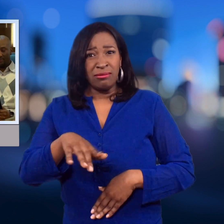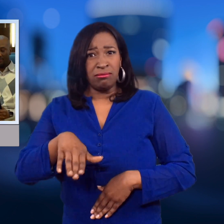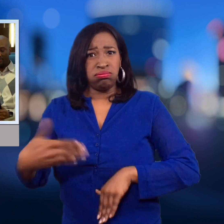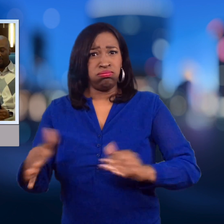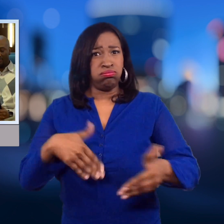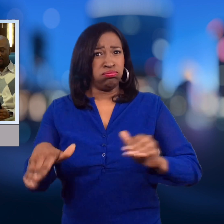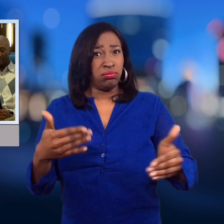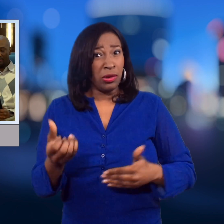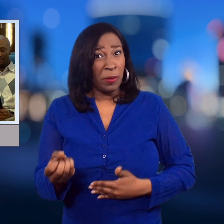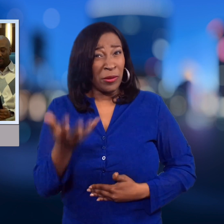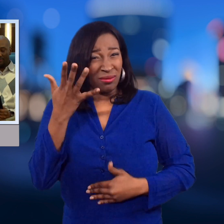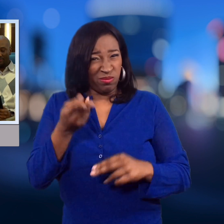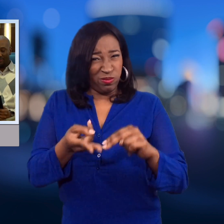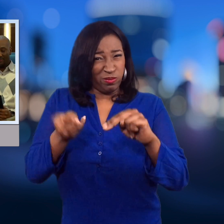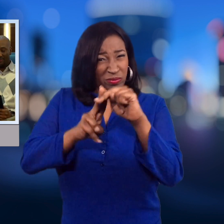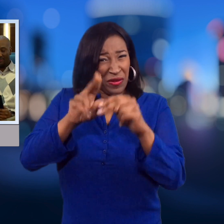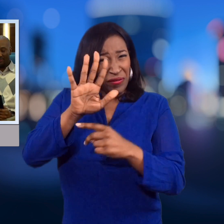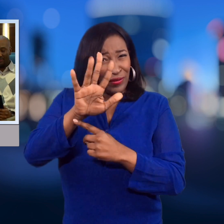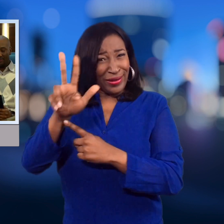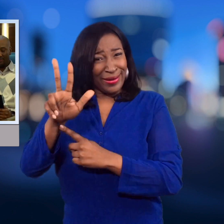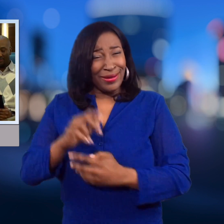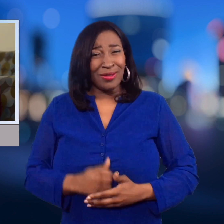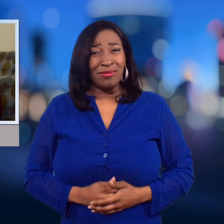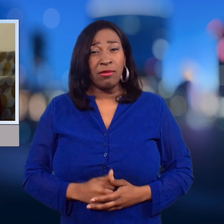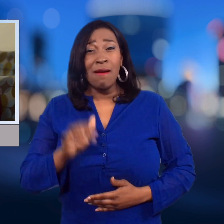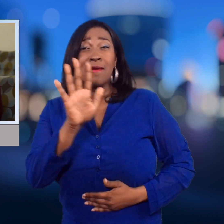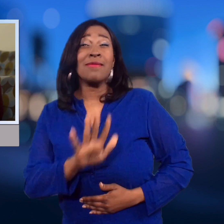total number killed by the virus to 53.